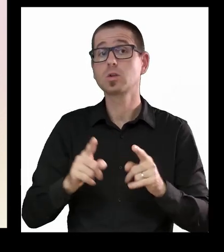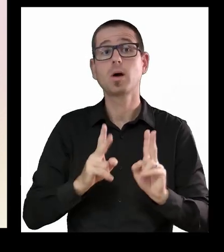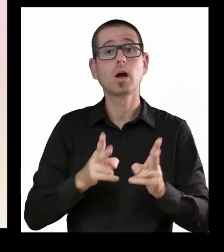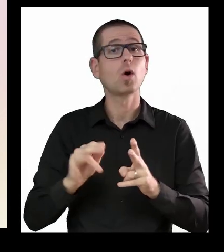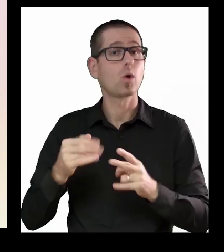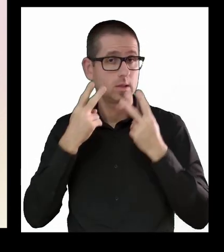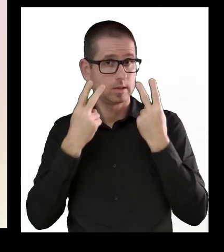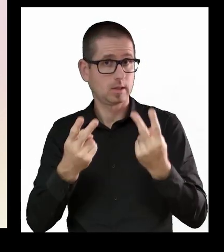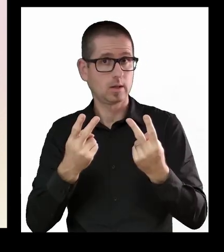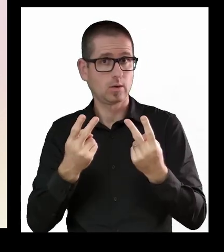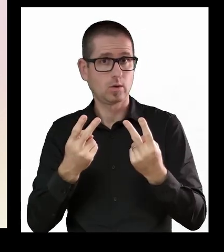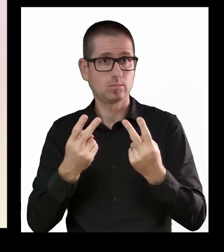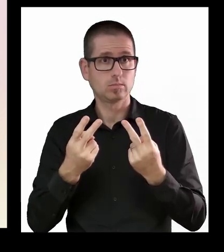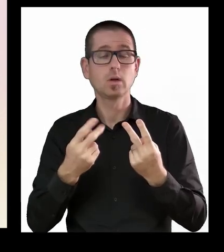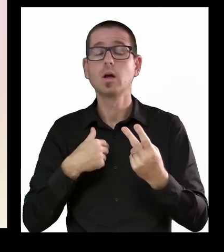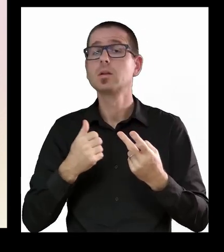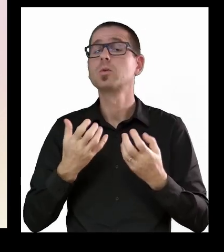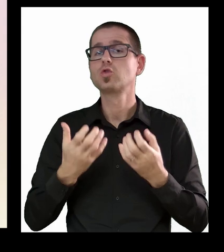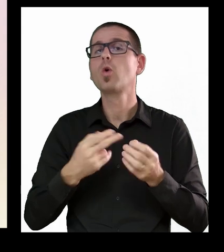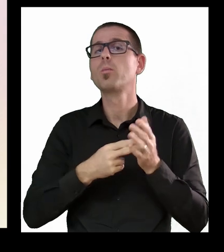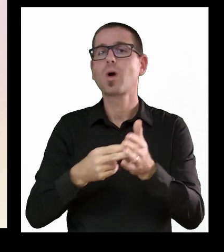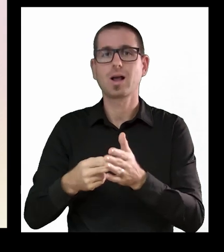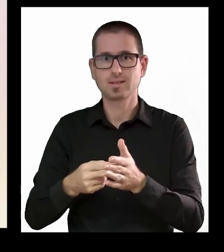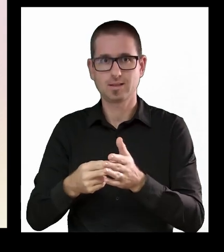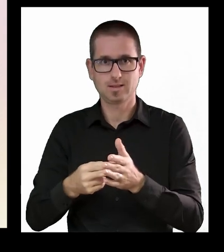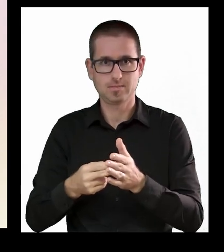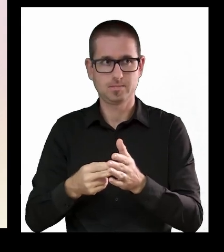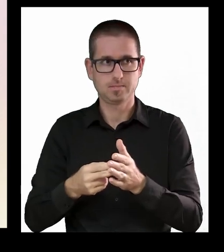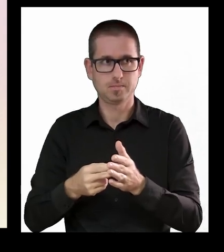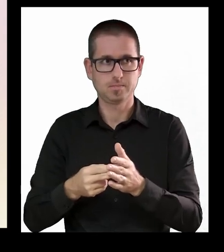like. Of course I wanted to show you whole results.